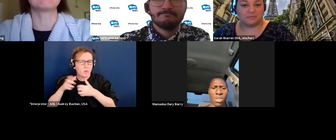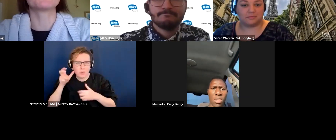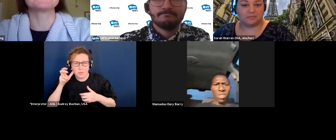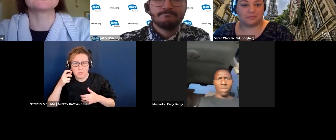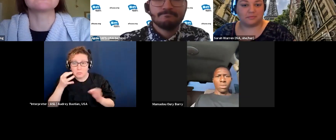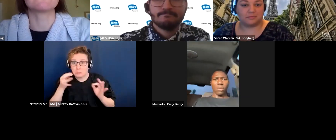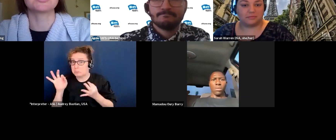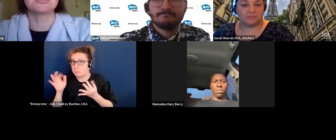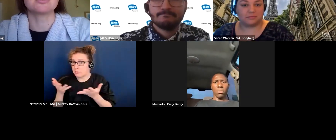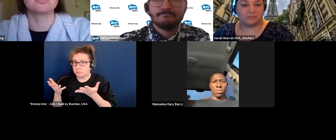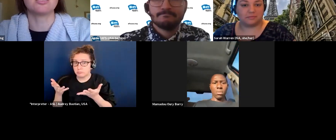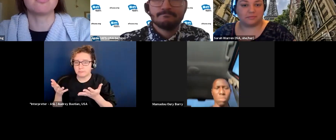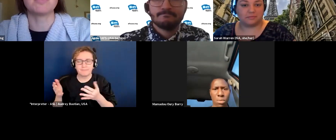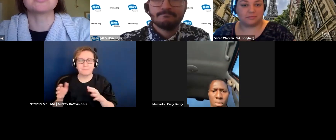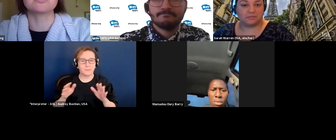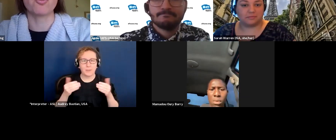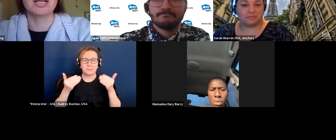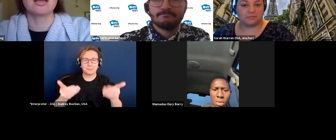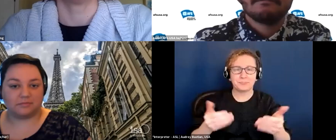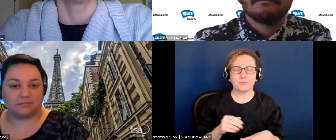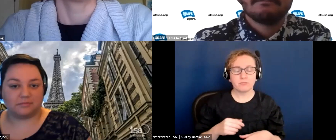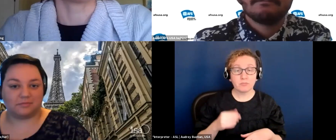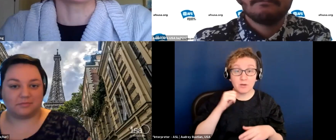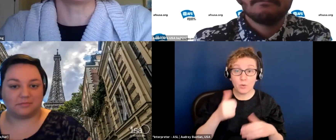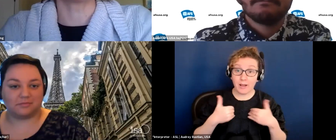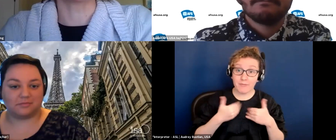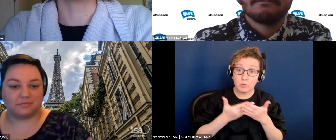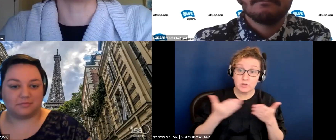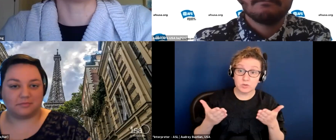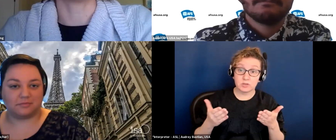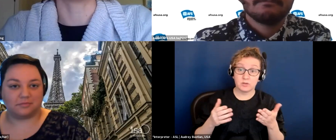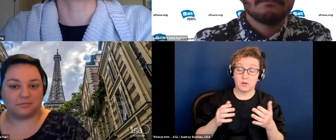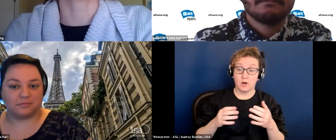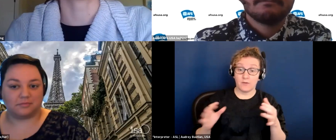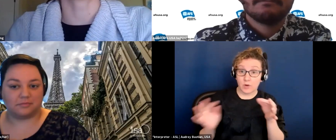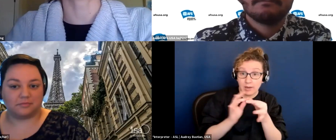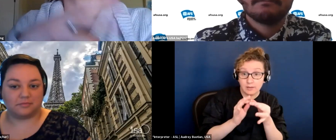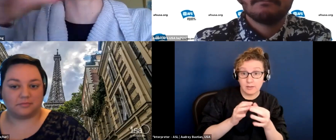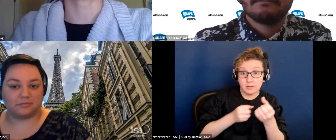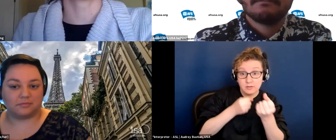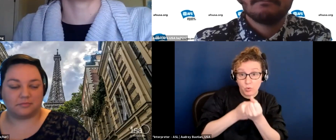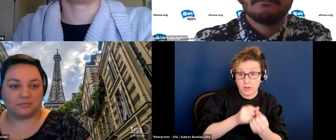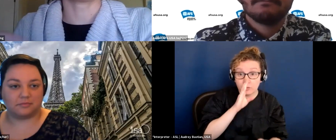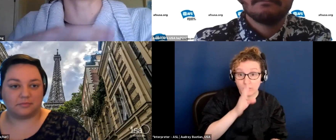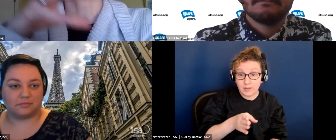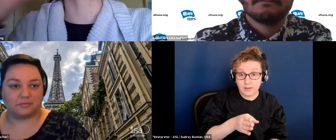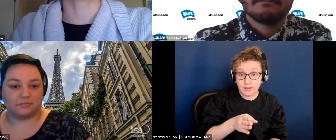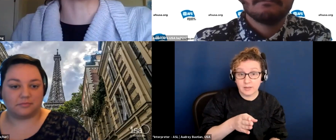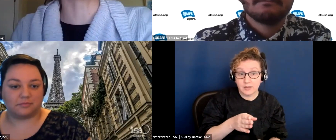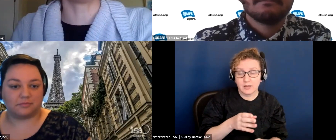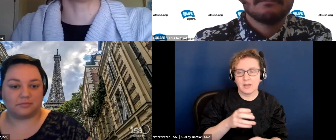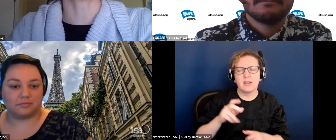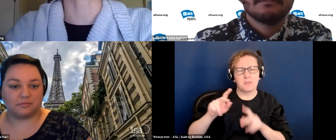have the resources for connecting and supporting directly, then the folks at the home office